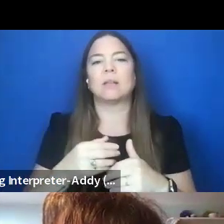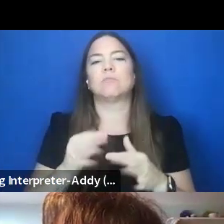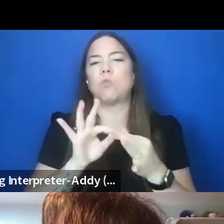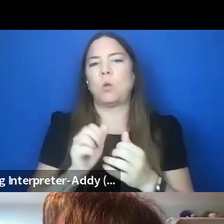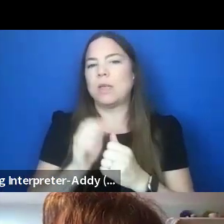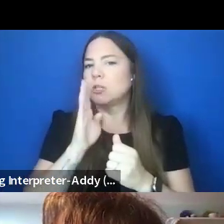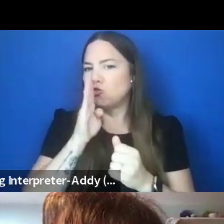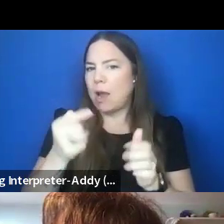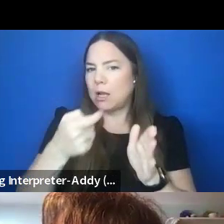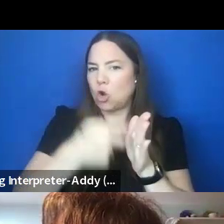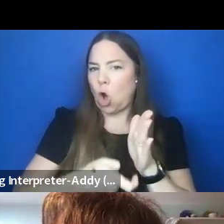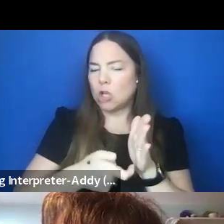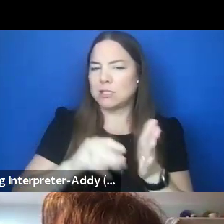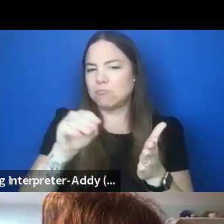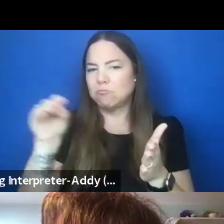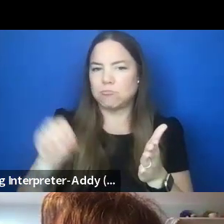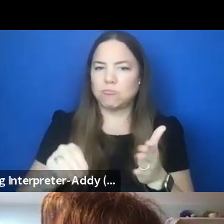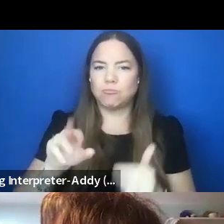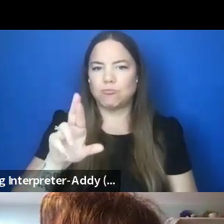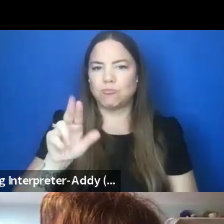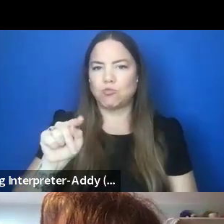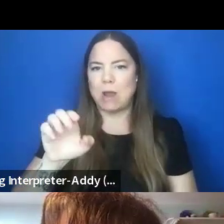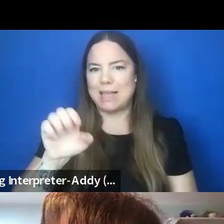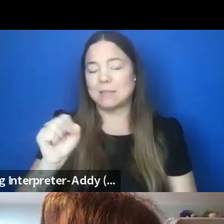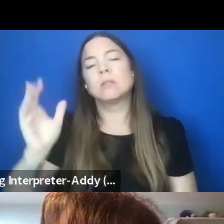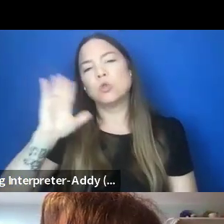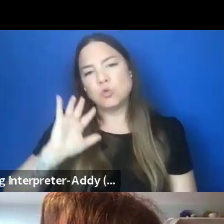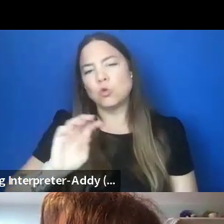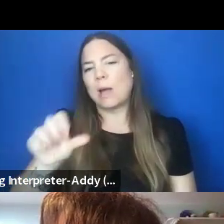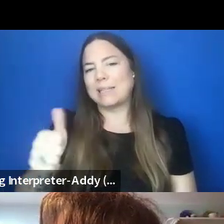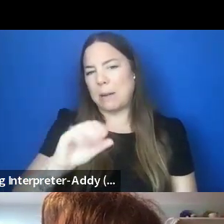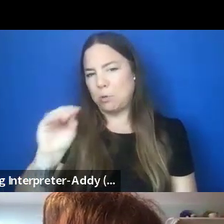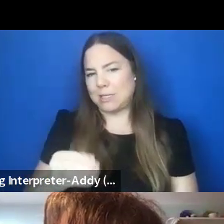Brooke Wilson: So historically, it's been 10%. It's increasing to 15%.